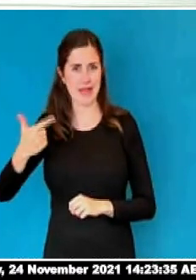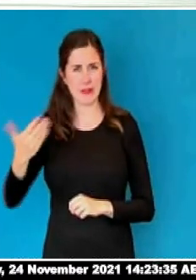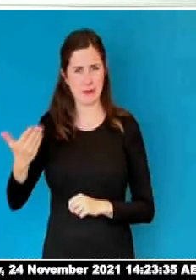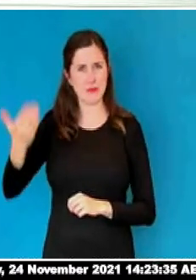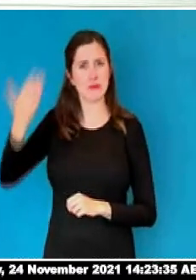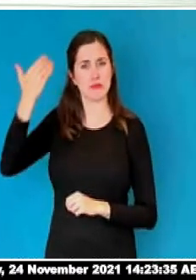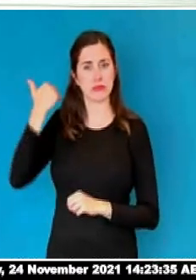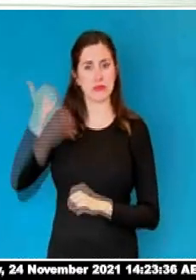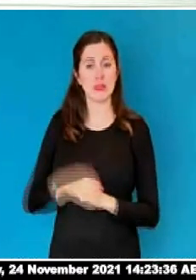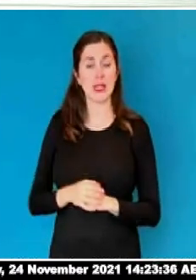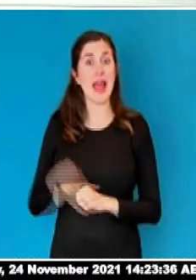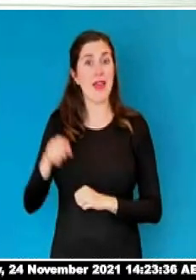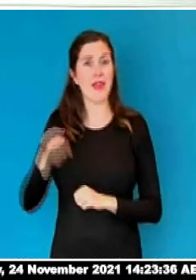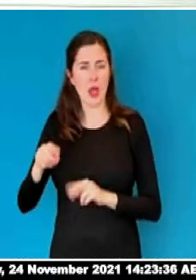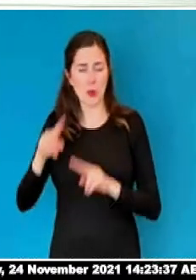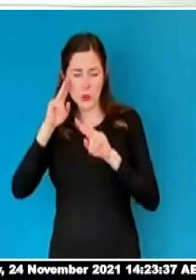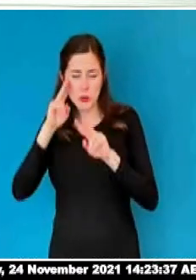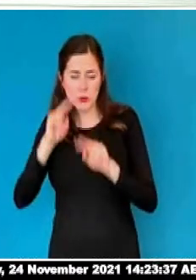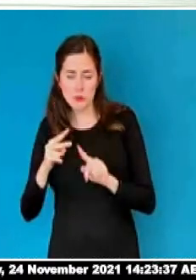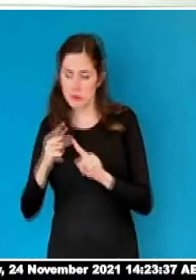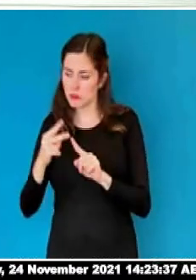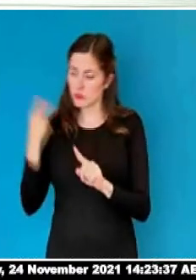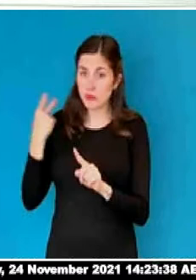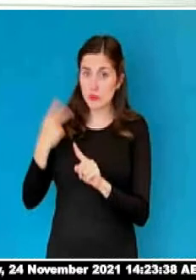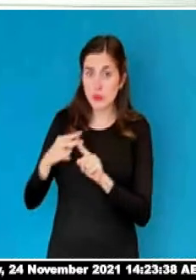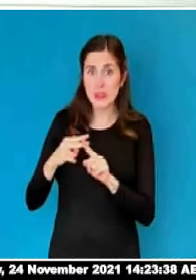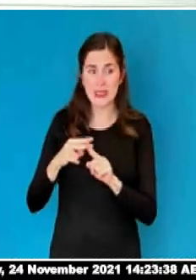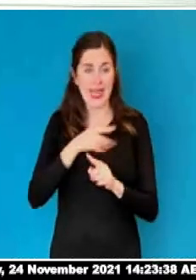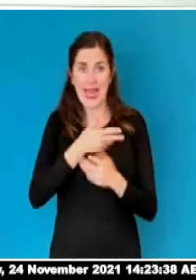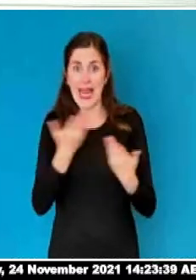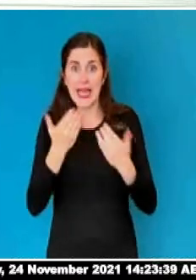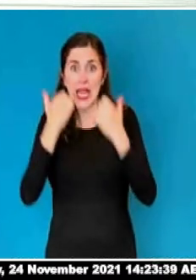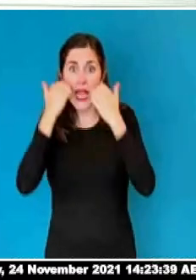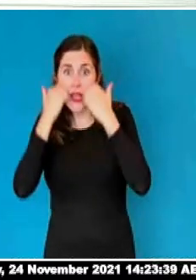of the question whether people with a disability are at risk at work.